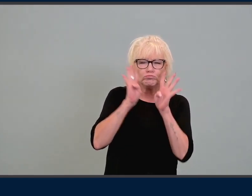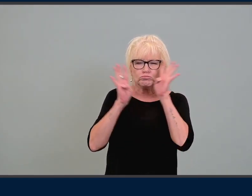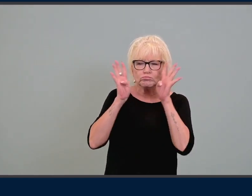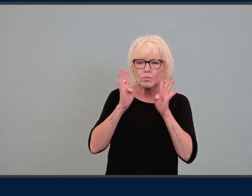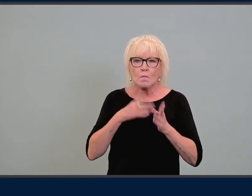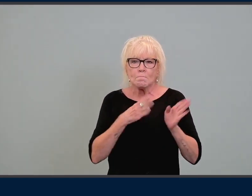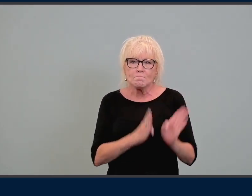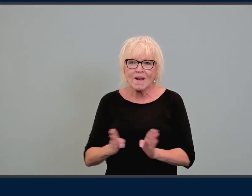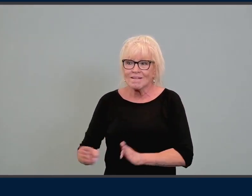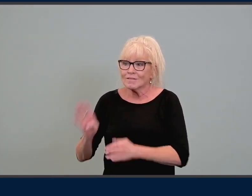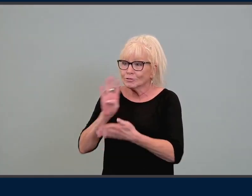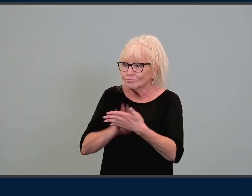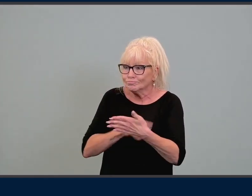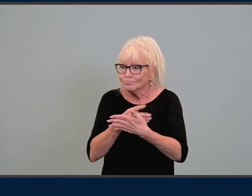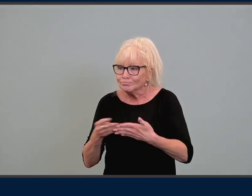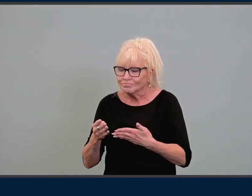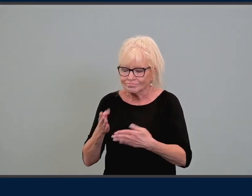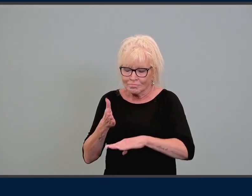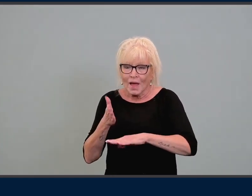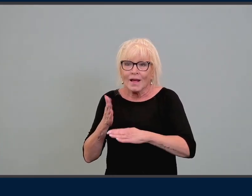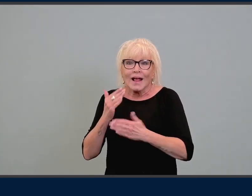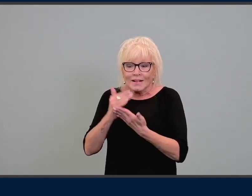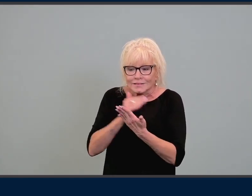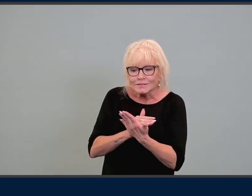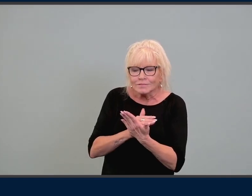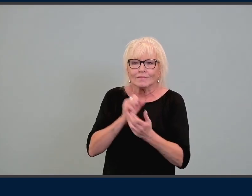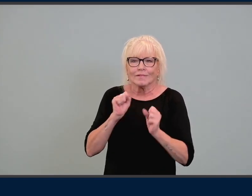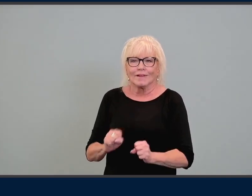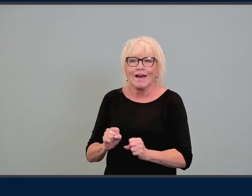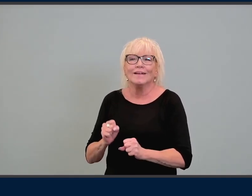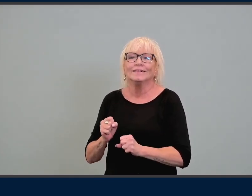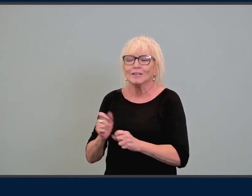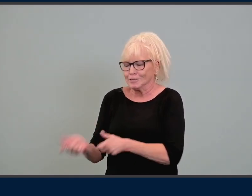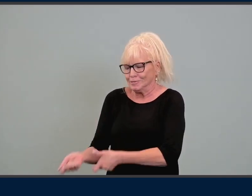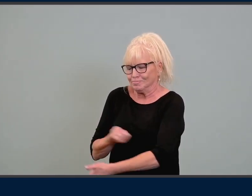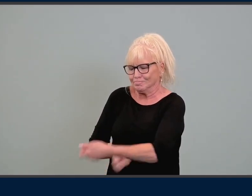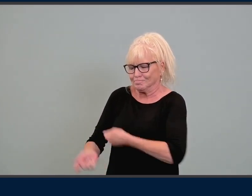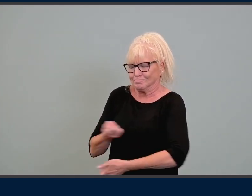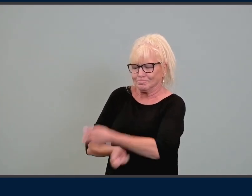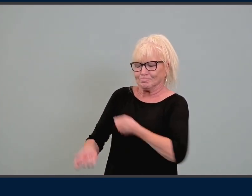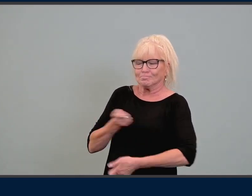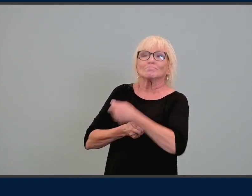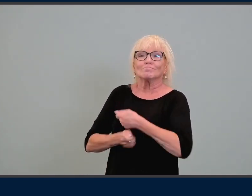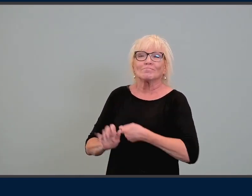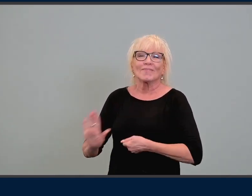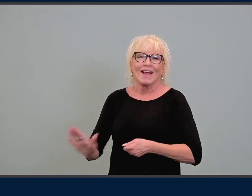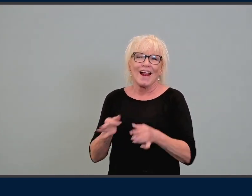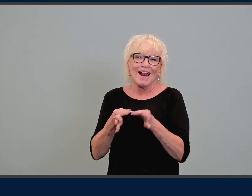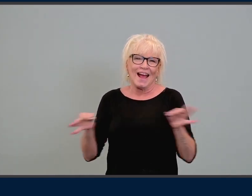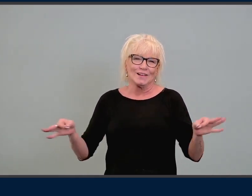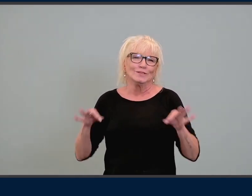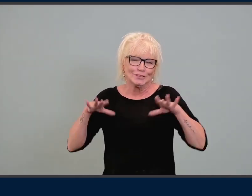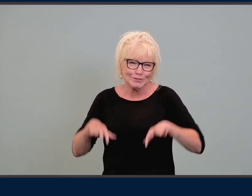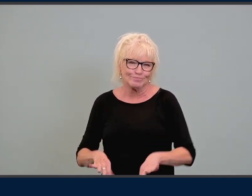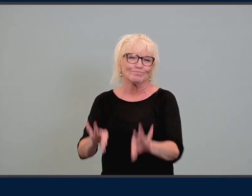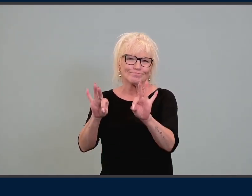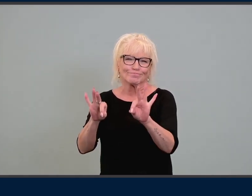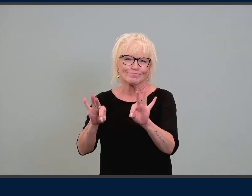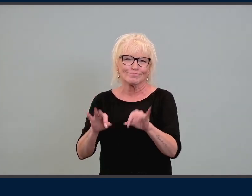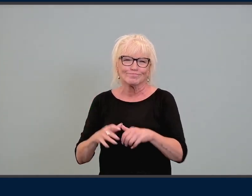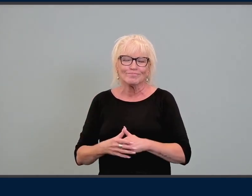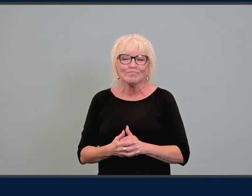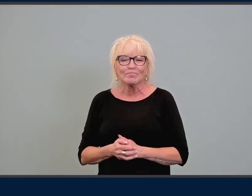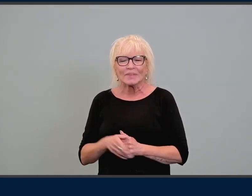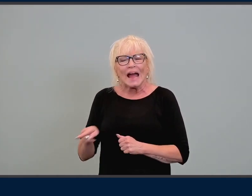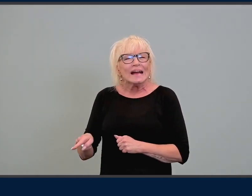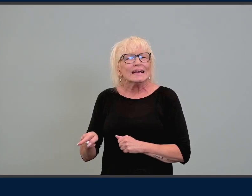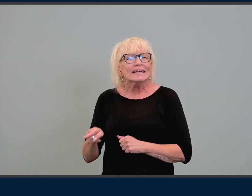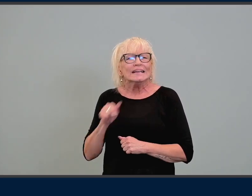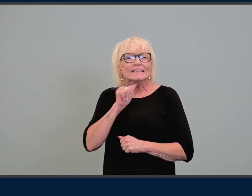plan on a spreadsheet to create a list of the process of their language